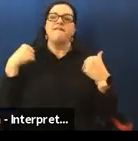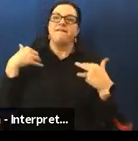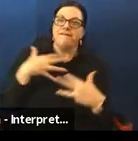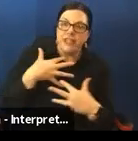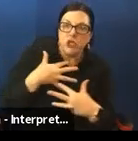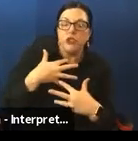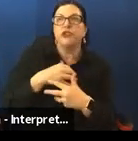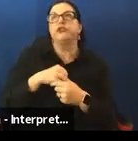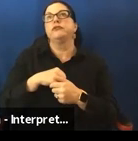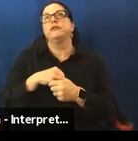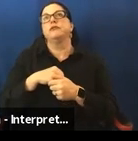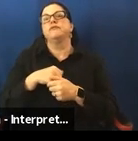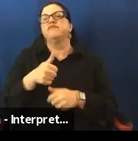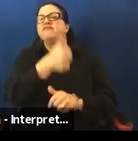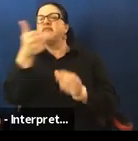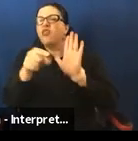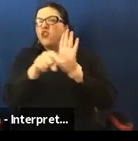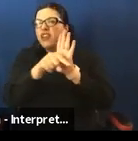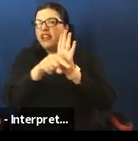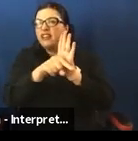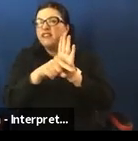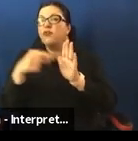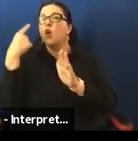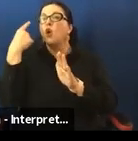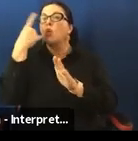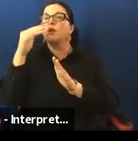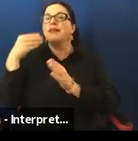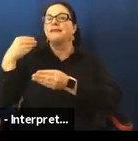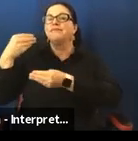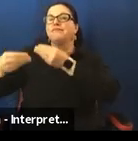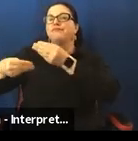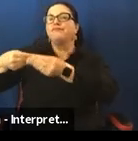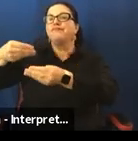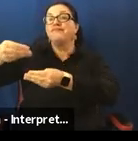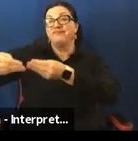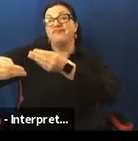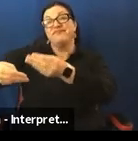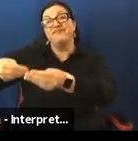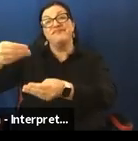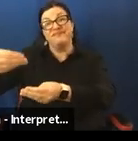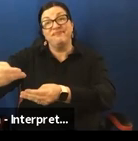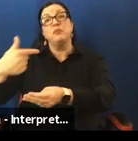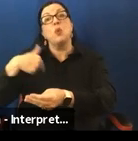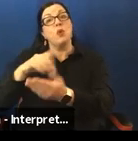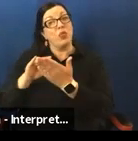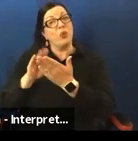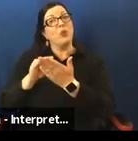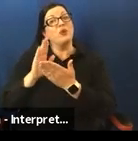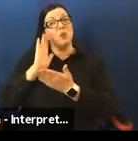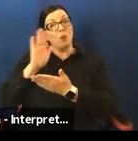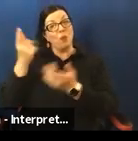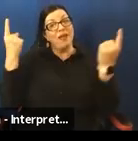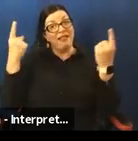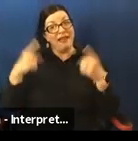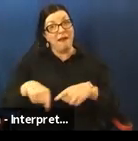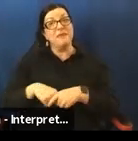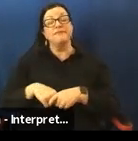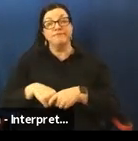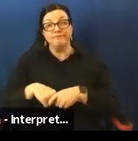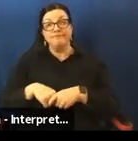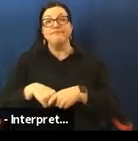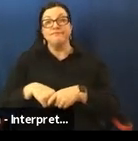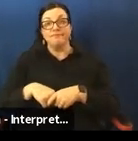Jason Williams: And that's huge. So the more we can do in this generation right now with our kids with our adults. I love this thought of seven generations.